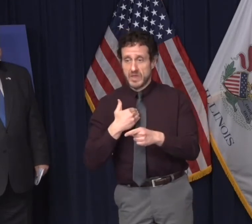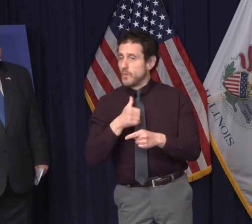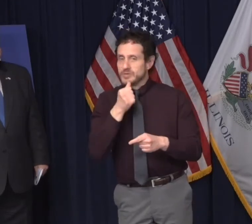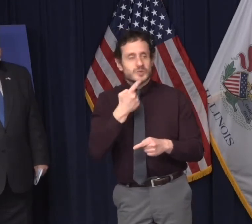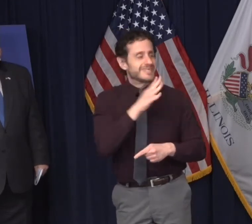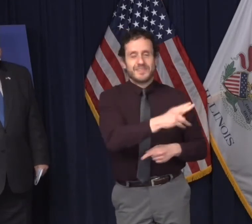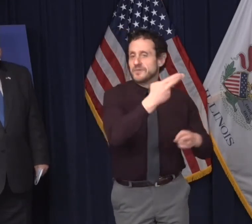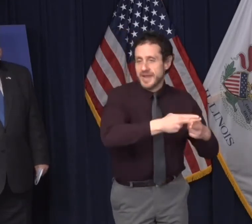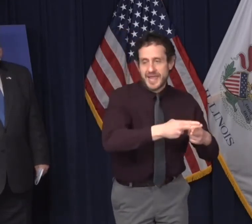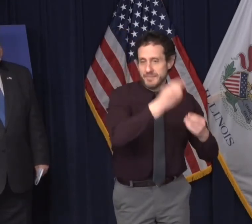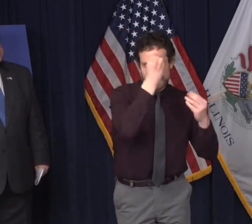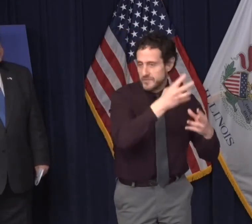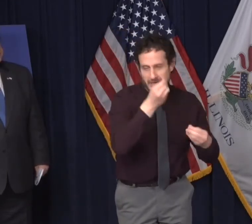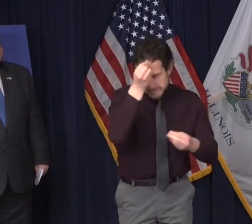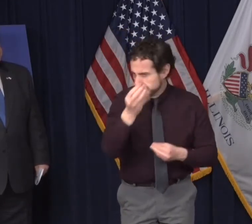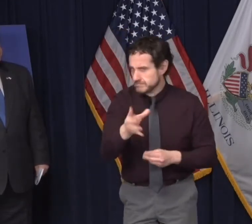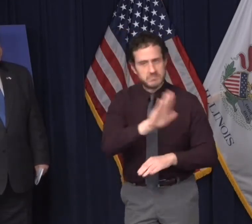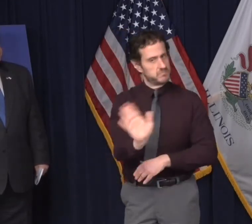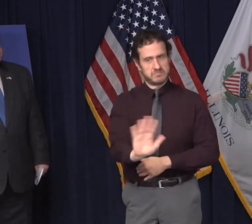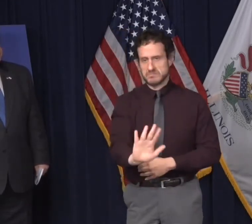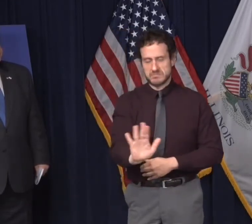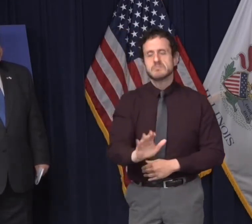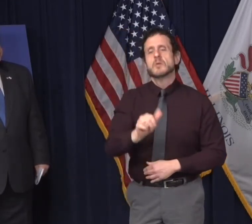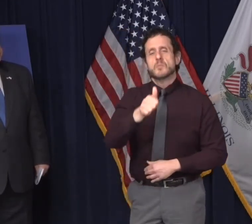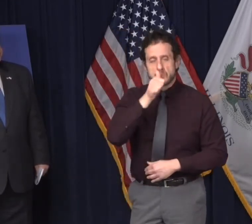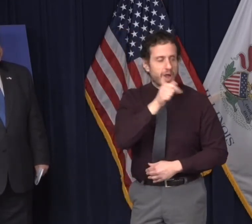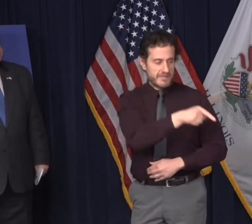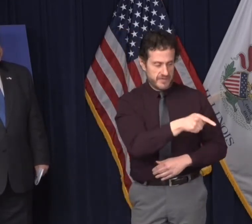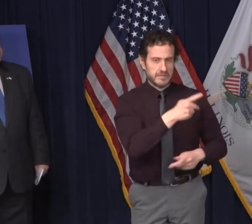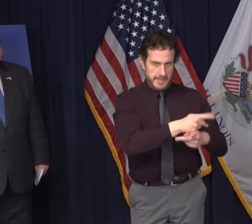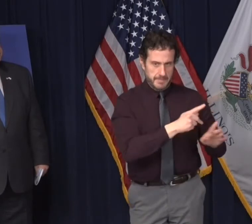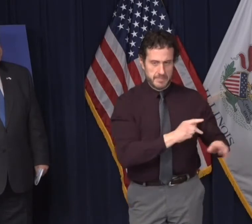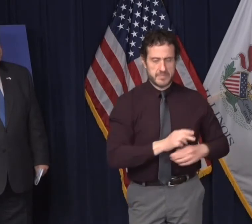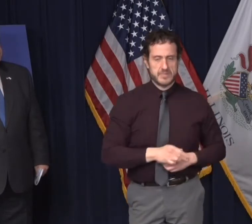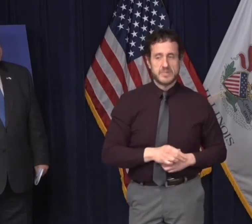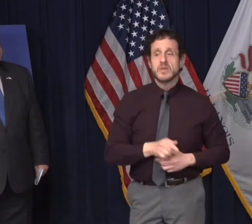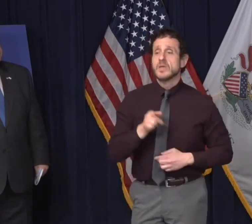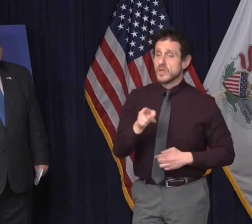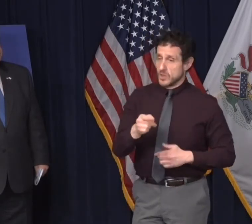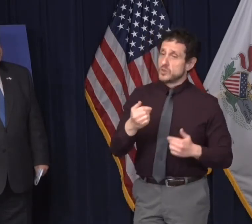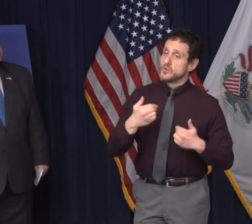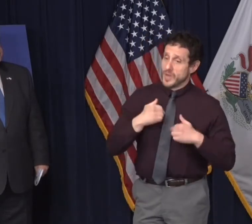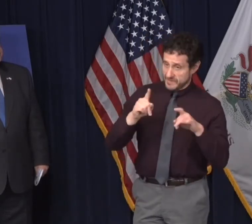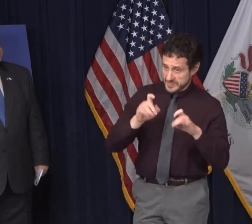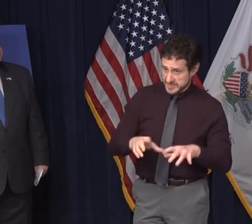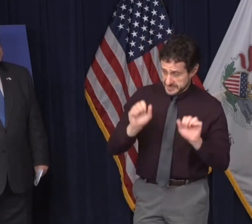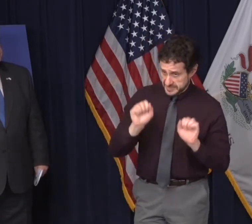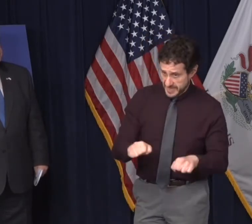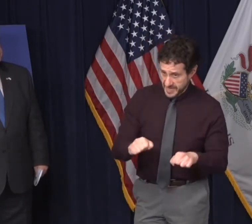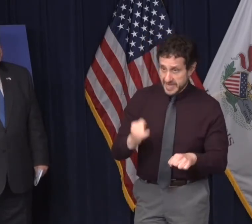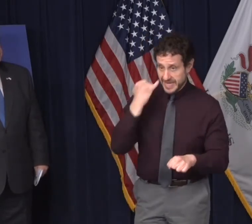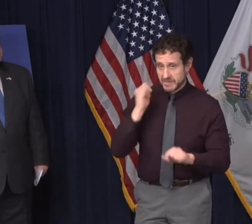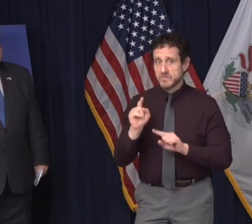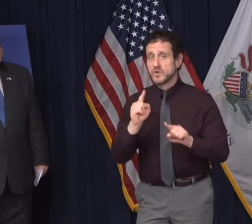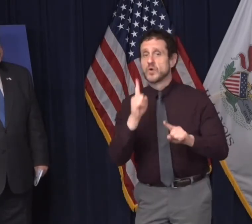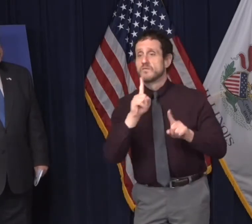OF THE PATIENT WHO MAY HAVE EXPOSED THEM. ANOTHER ESSENTIAL ASPECT OF CONTACT TRACING PROGRAM,